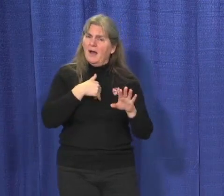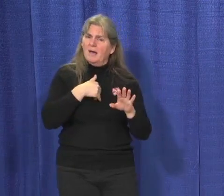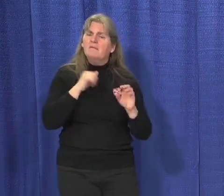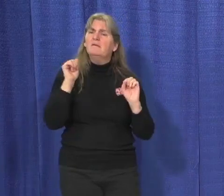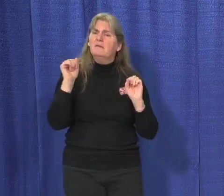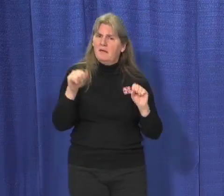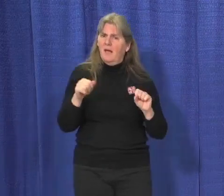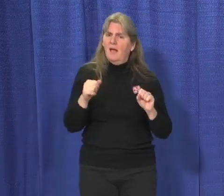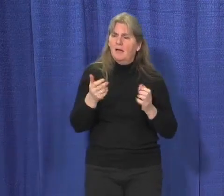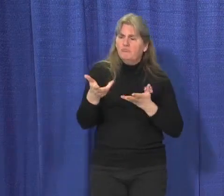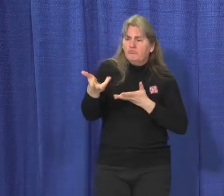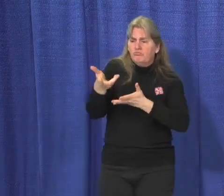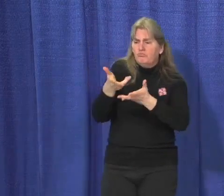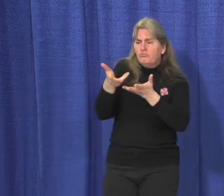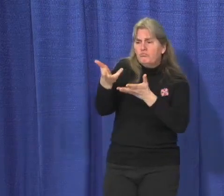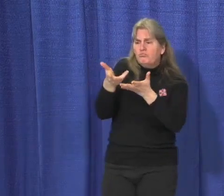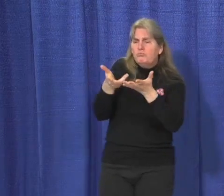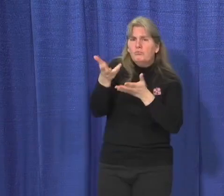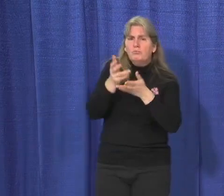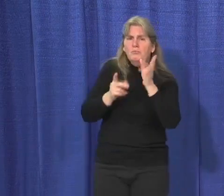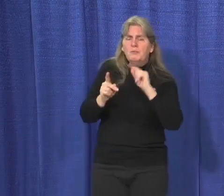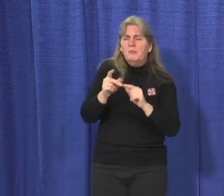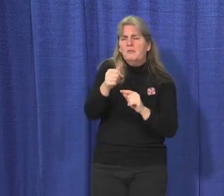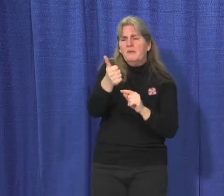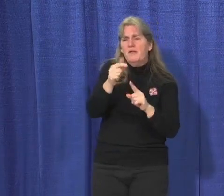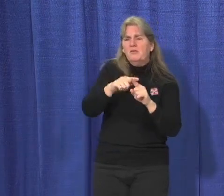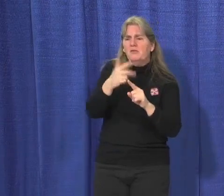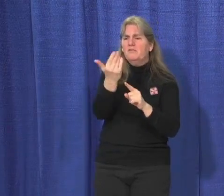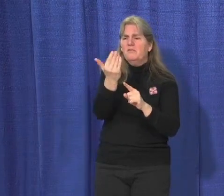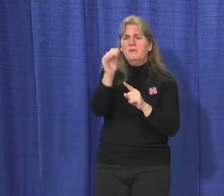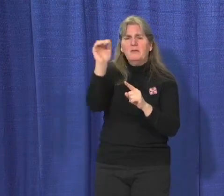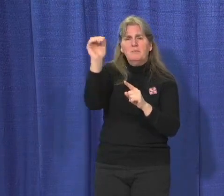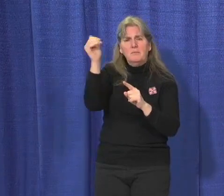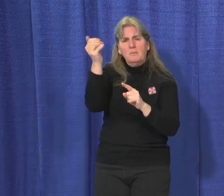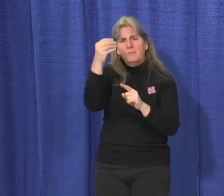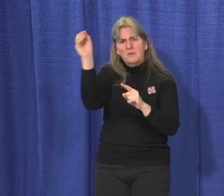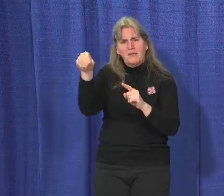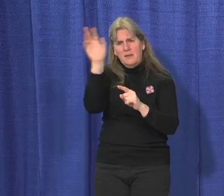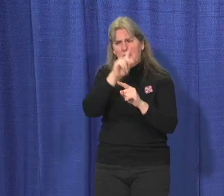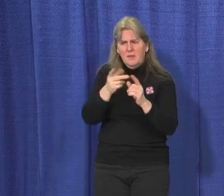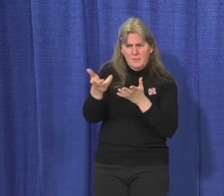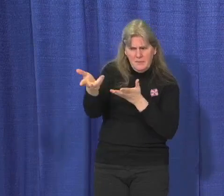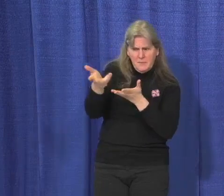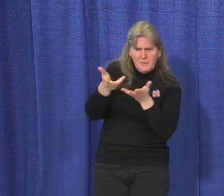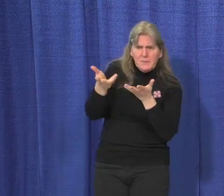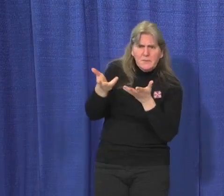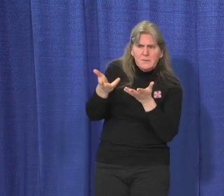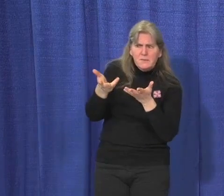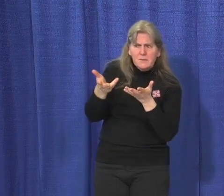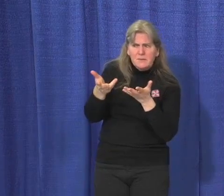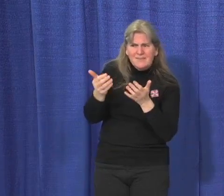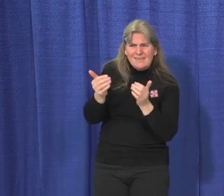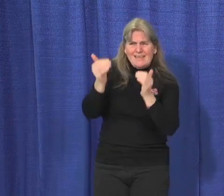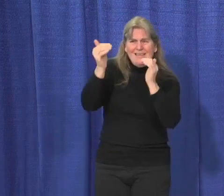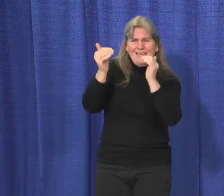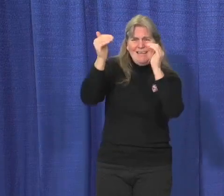address that kind of remaining ten to 15 percent to get us to